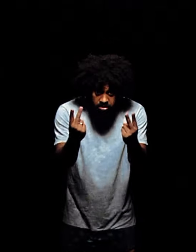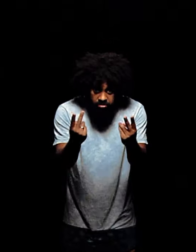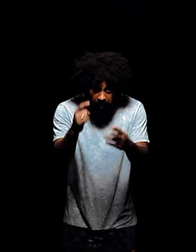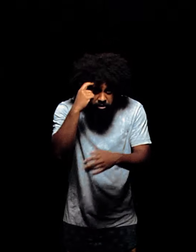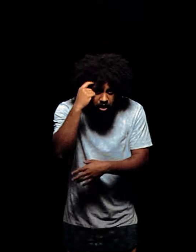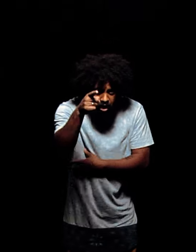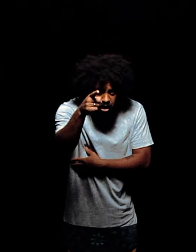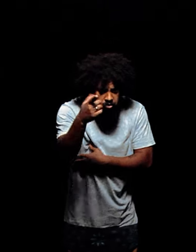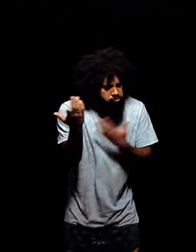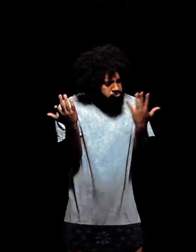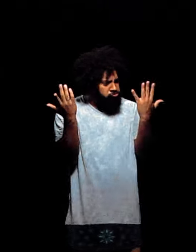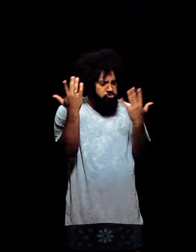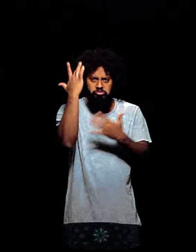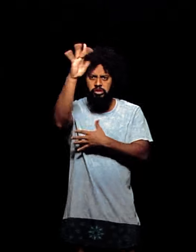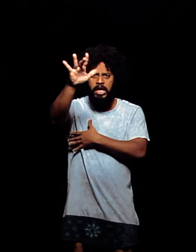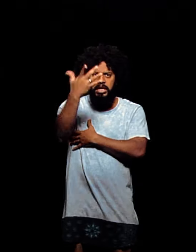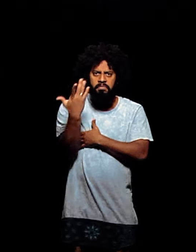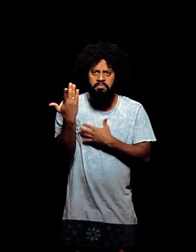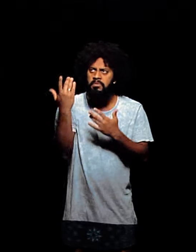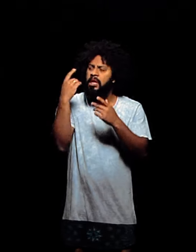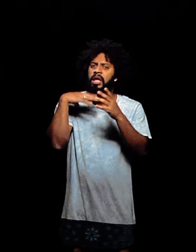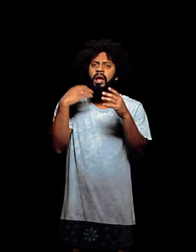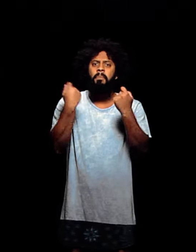I myself don't know the answer.